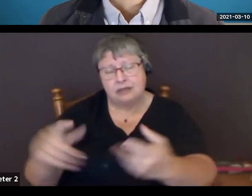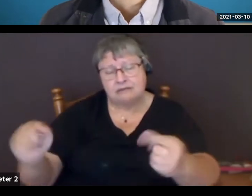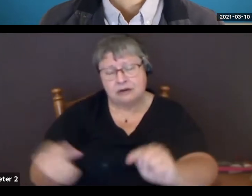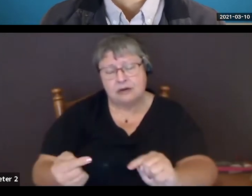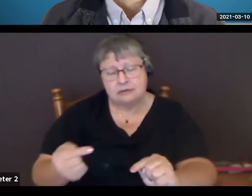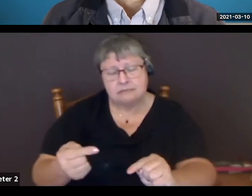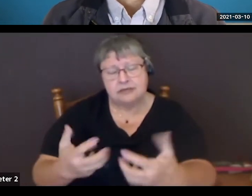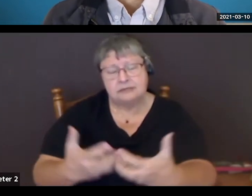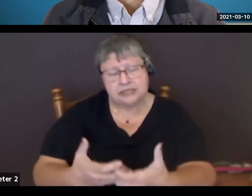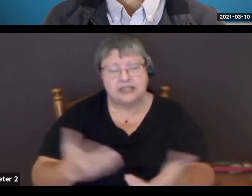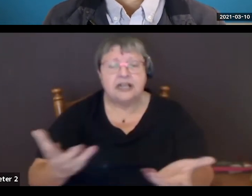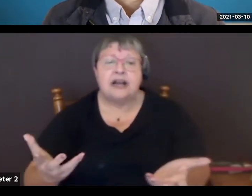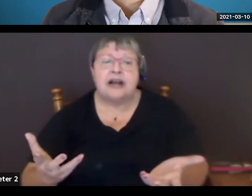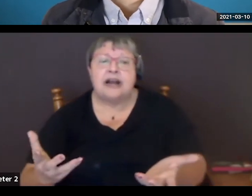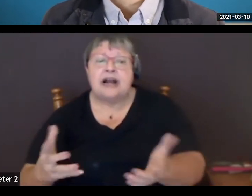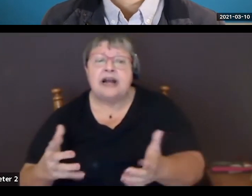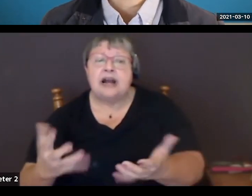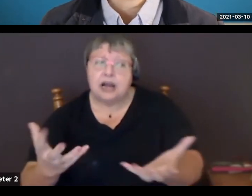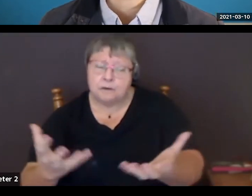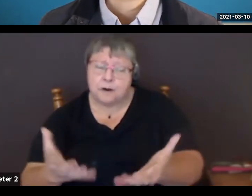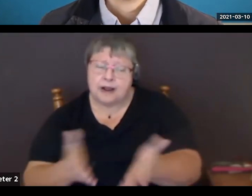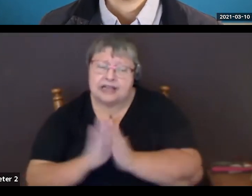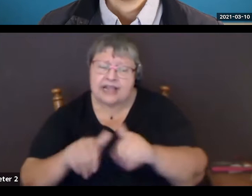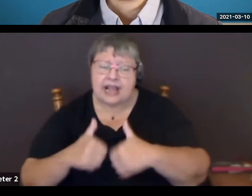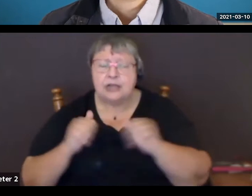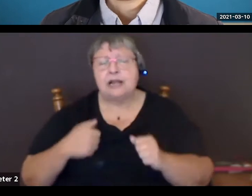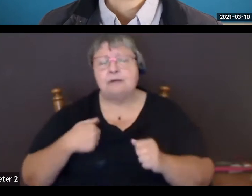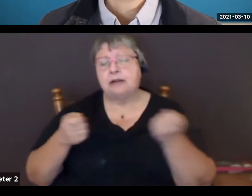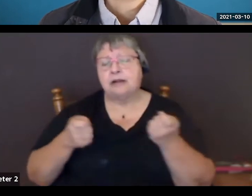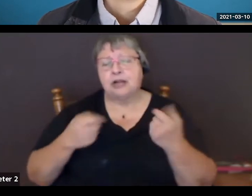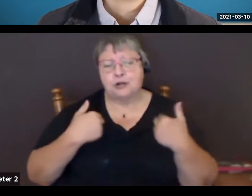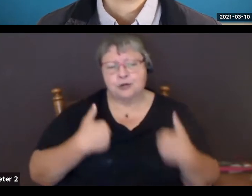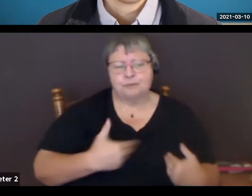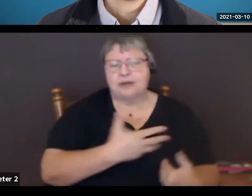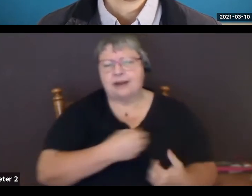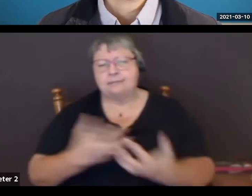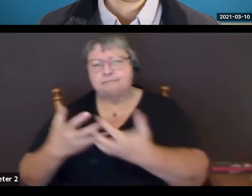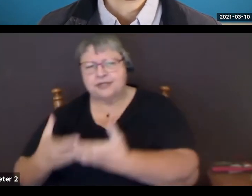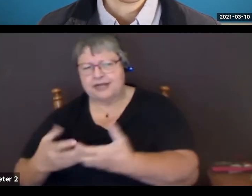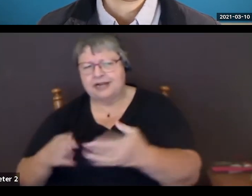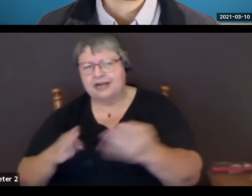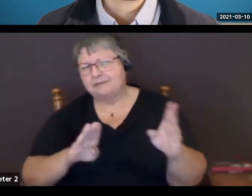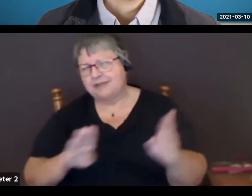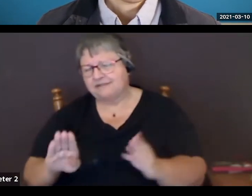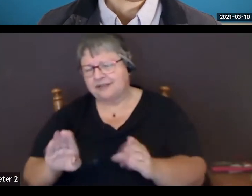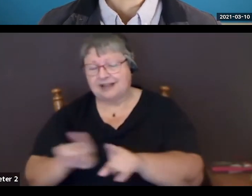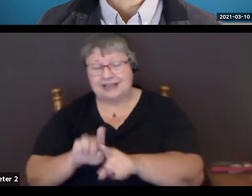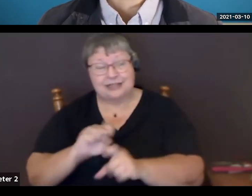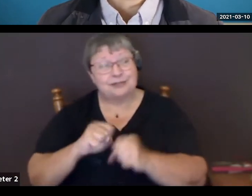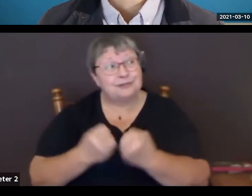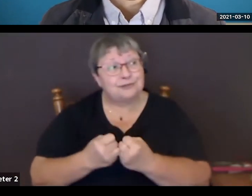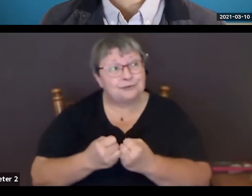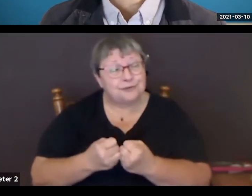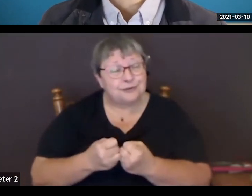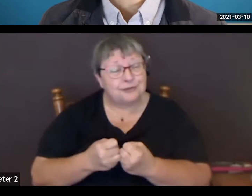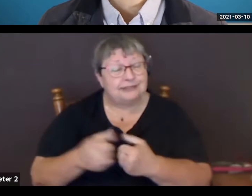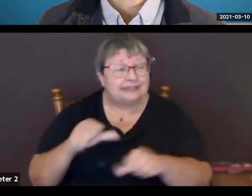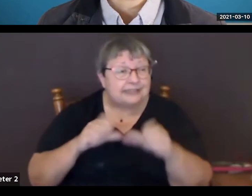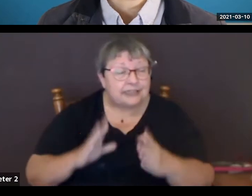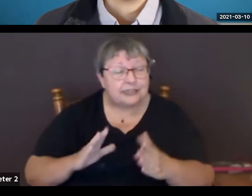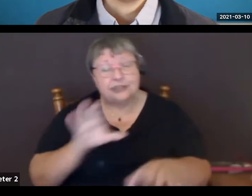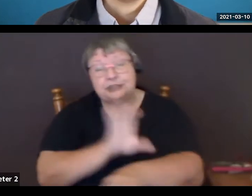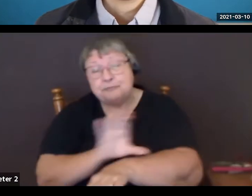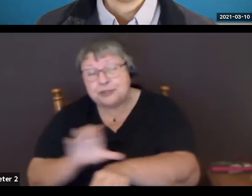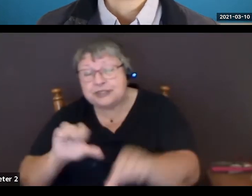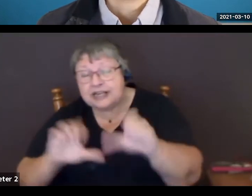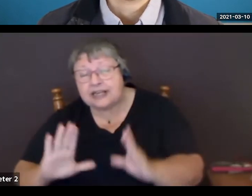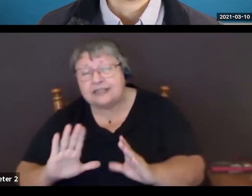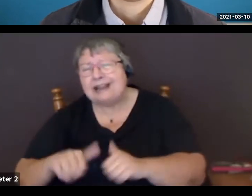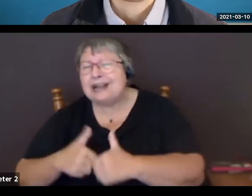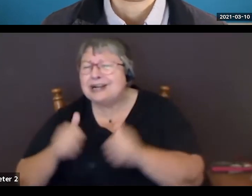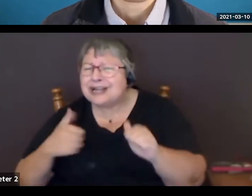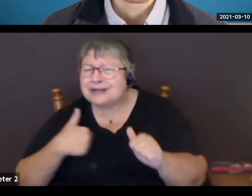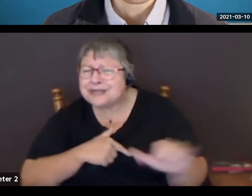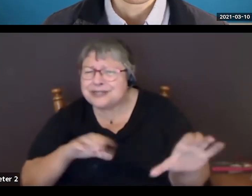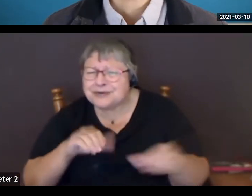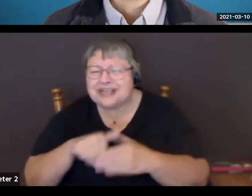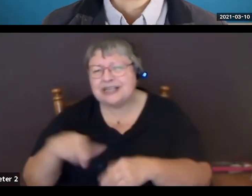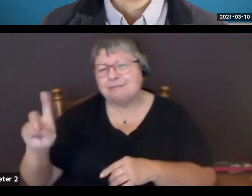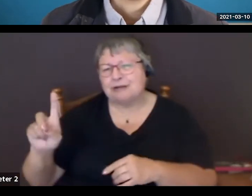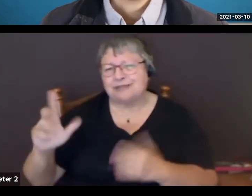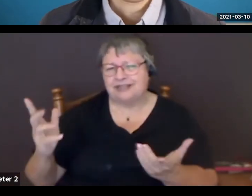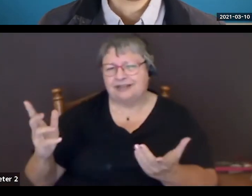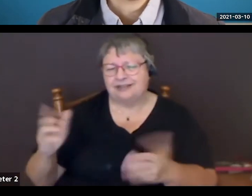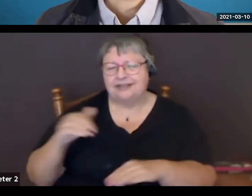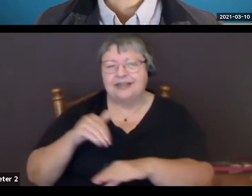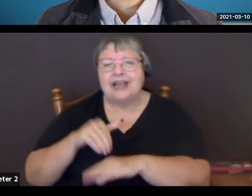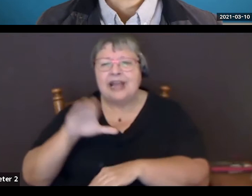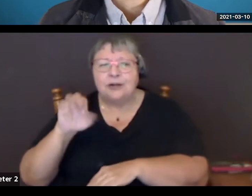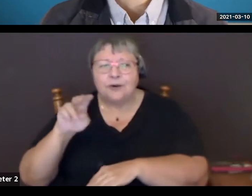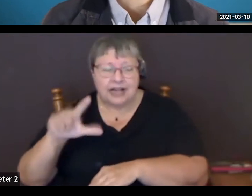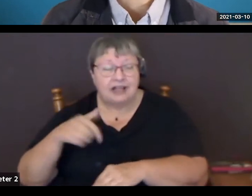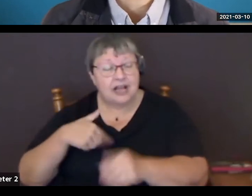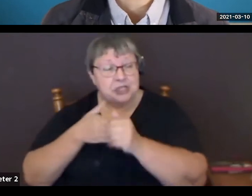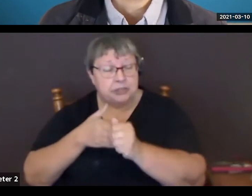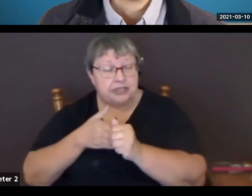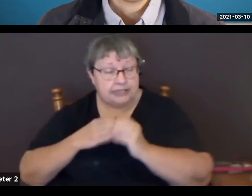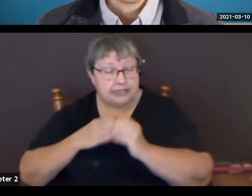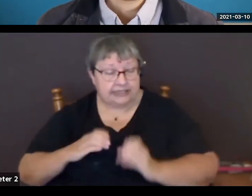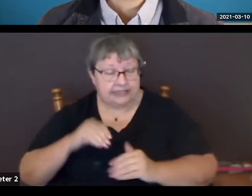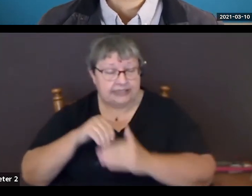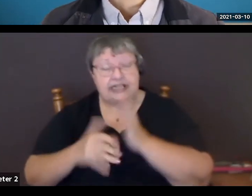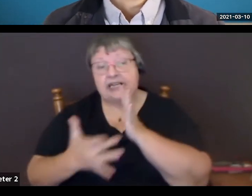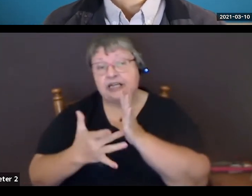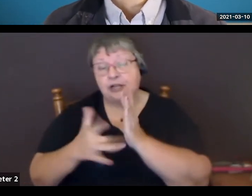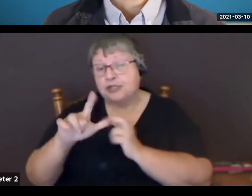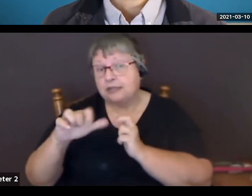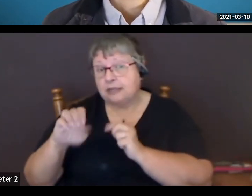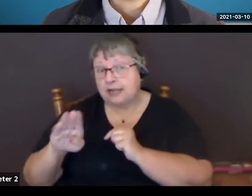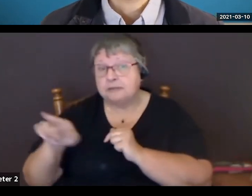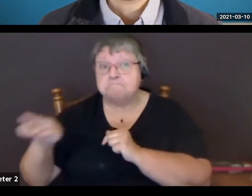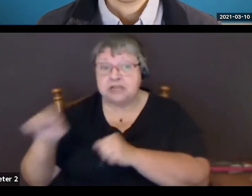Today I want to ask how we can govern human and machine behavior. And as a social scientist, and as a computer scientist. I also want to ask how we can do that in a democracy at Cornell, I lead the citizens and Technology Lab, who work alongside the public